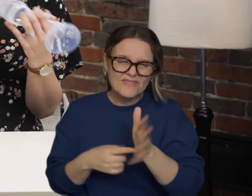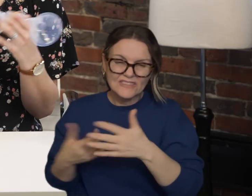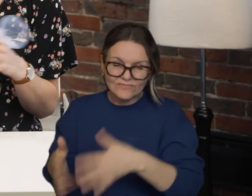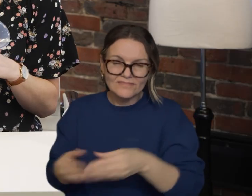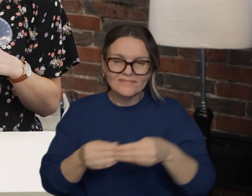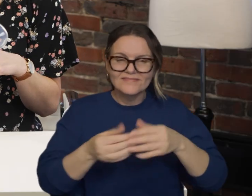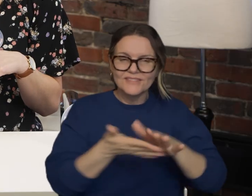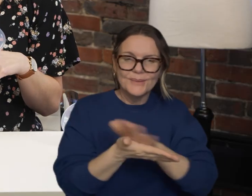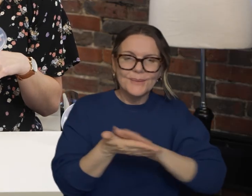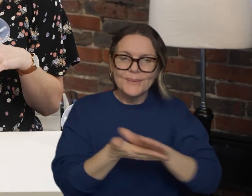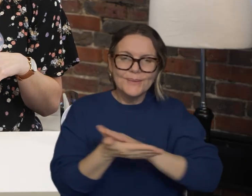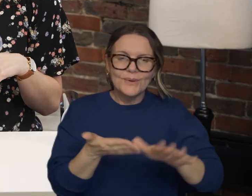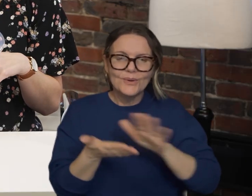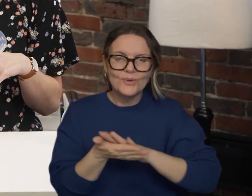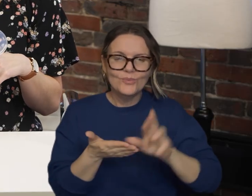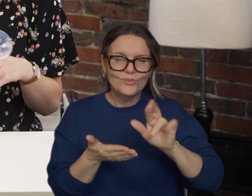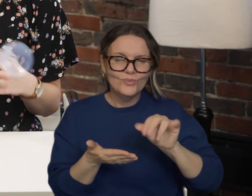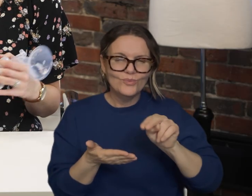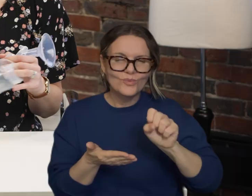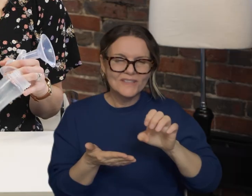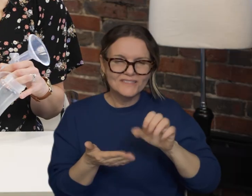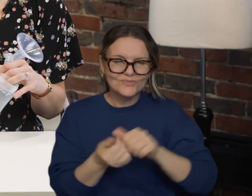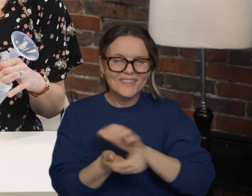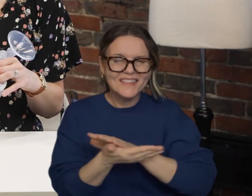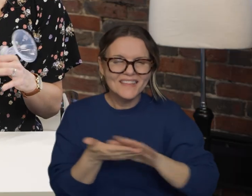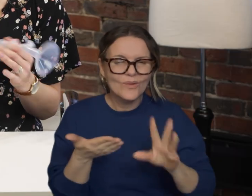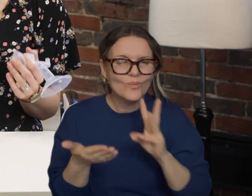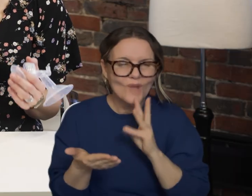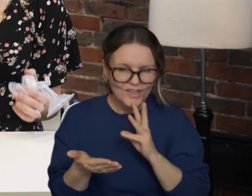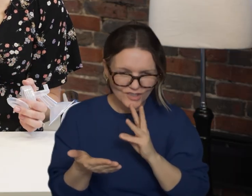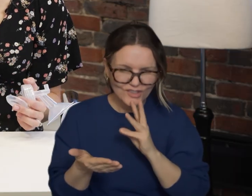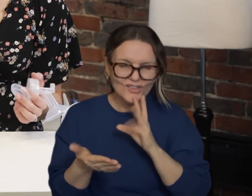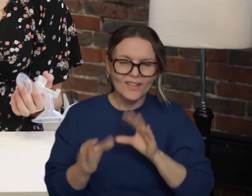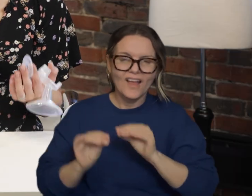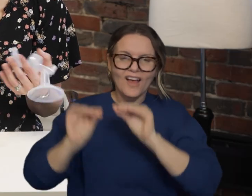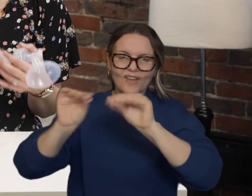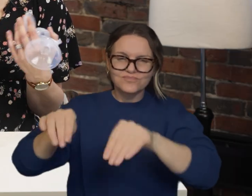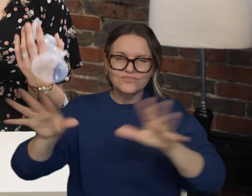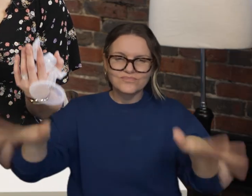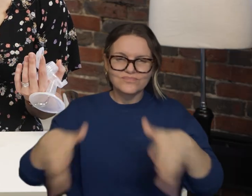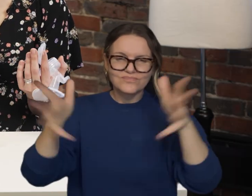and then you set them to the side to air dry if you're going to use the dishwasher again rinse off